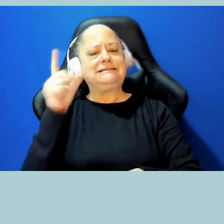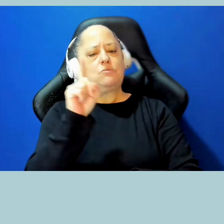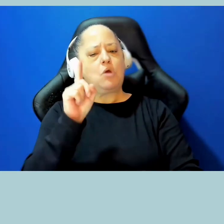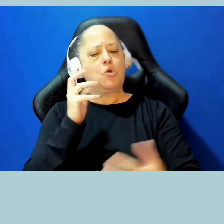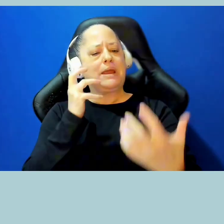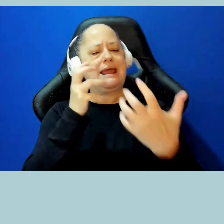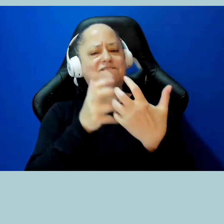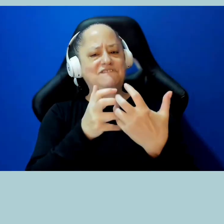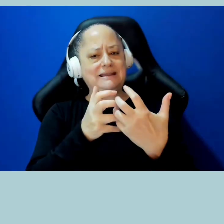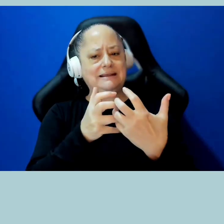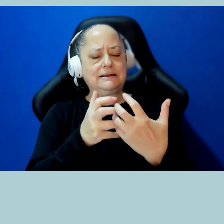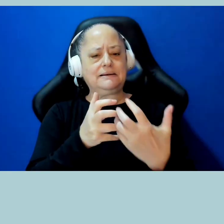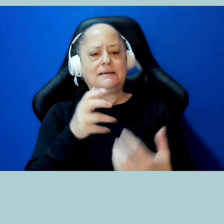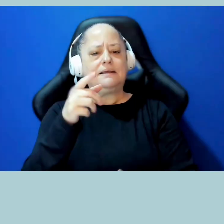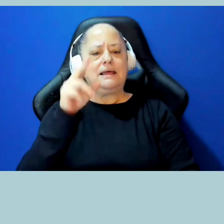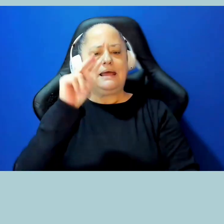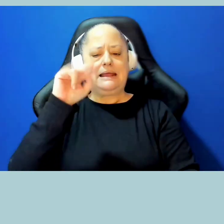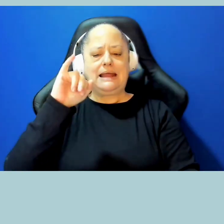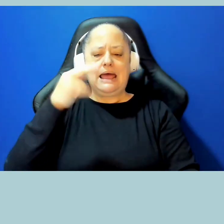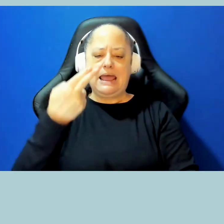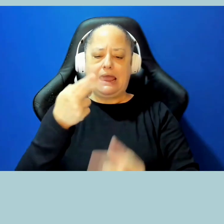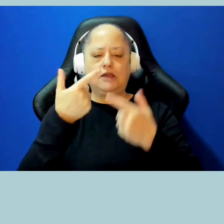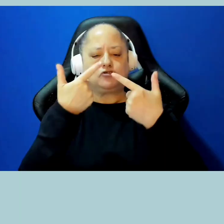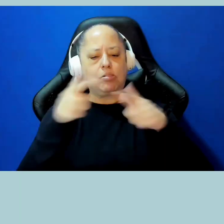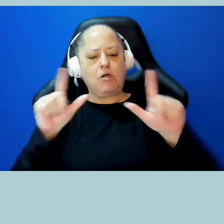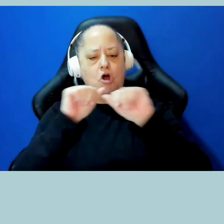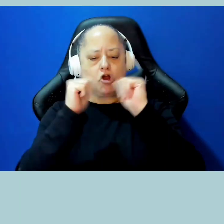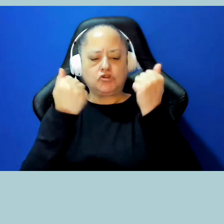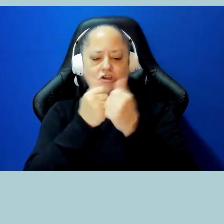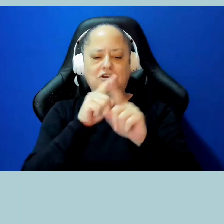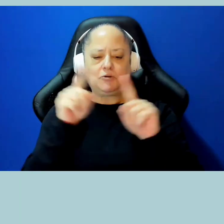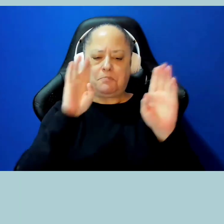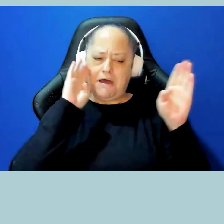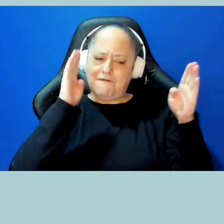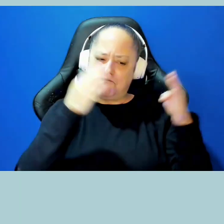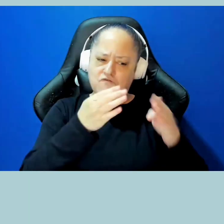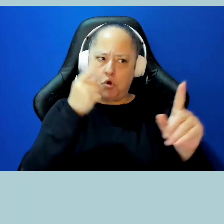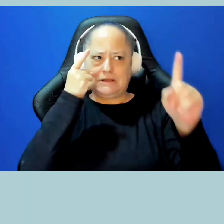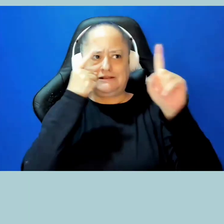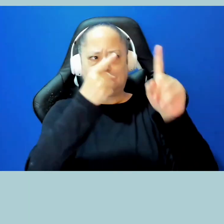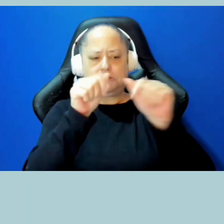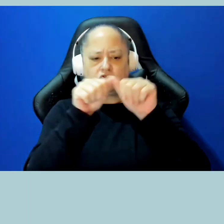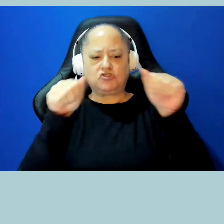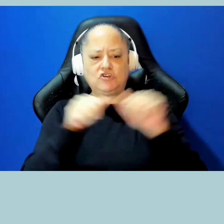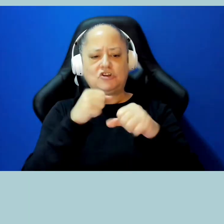So NIH is a large agency, but we have a very focused mission area. How can we work with other agencies